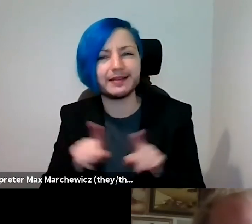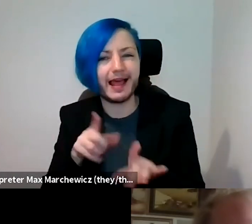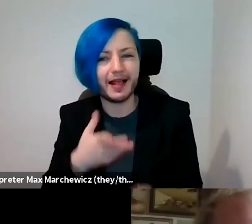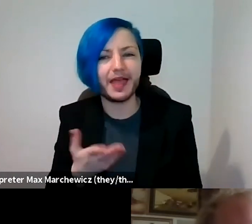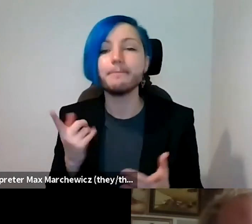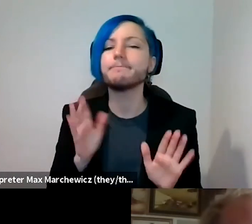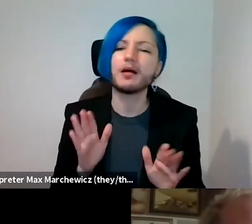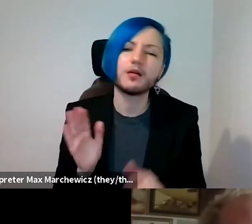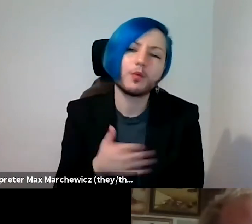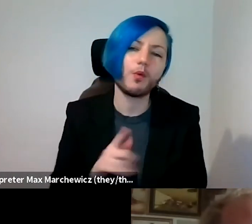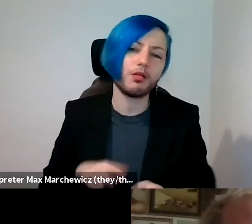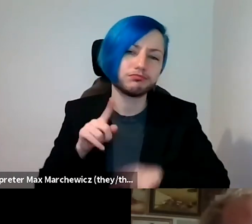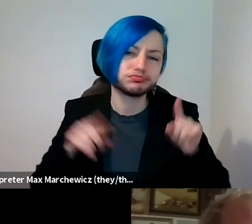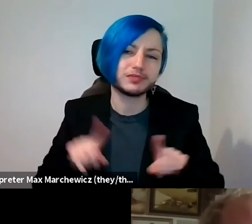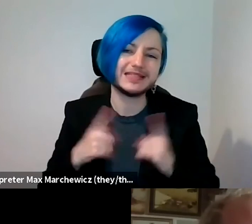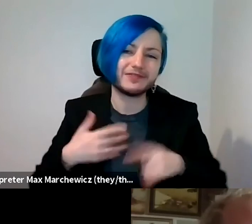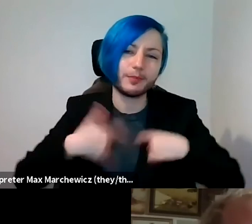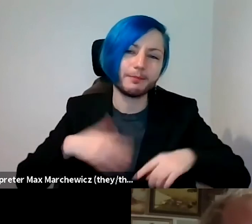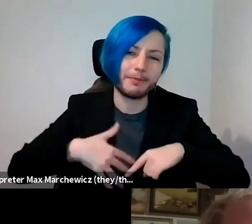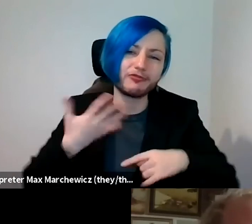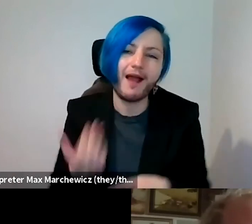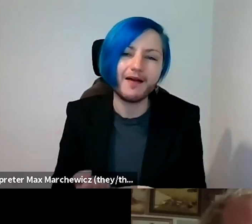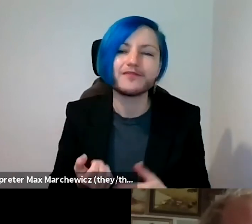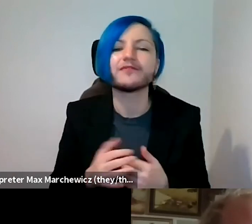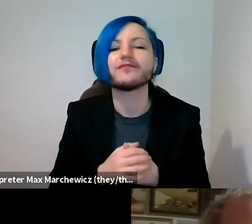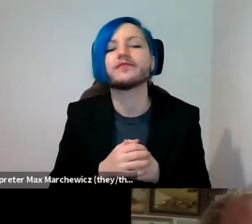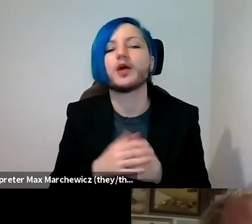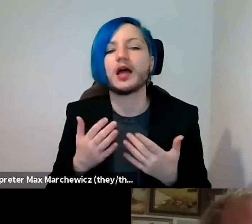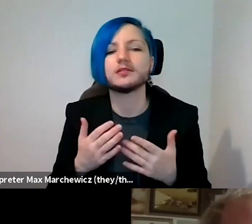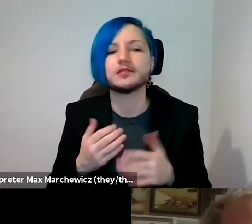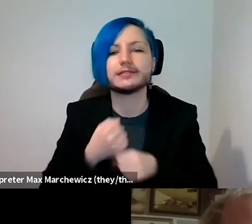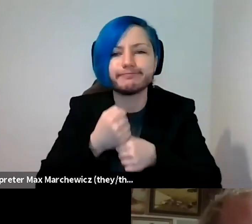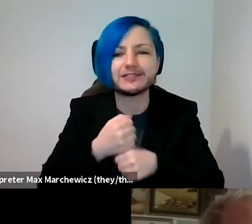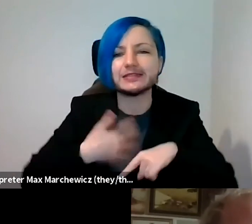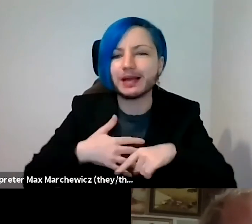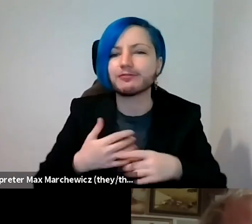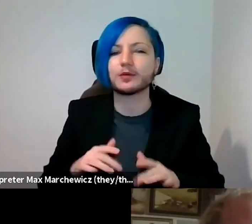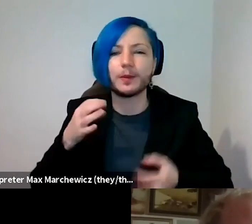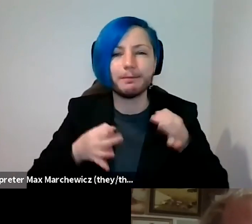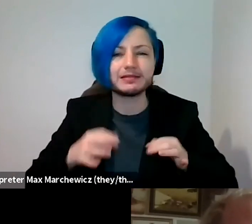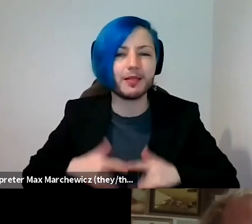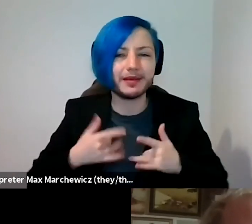our own sort of research backgrounds, and we all have our active backgrounds, you know? What kind of action are you going to take?